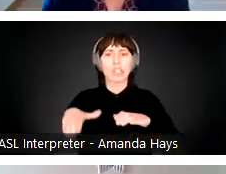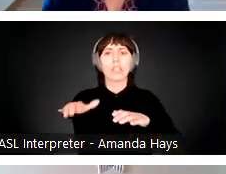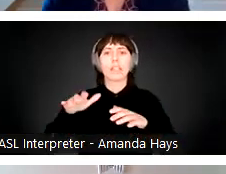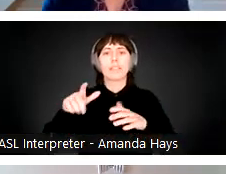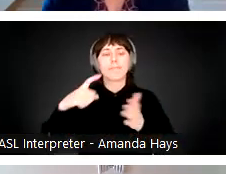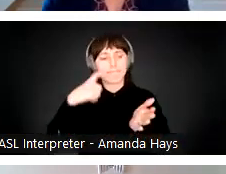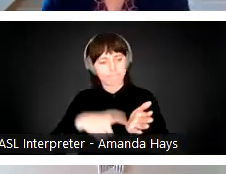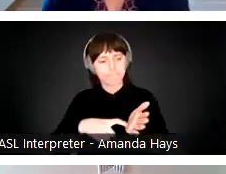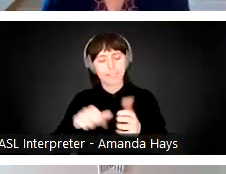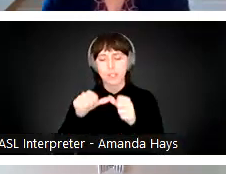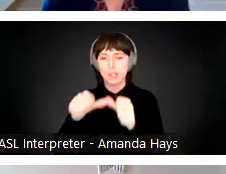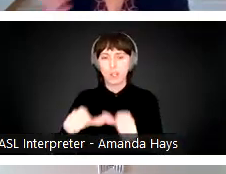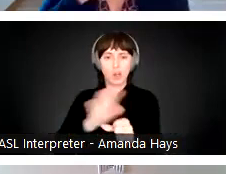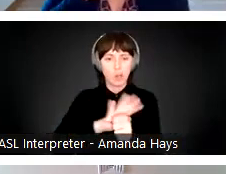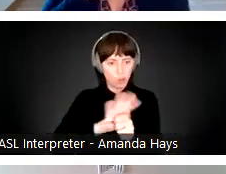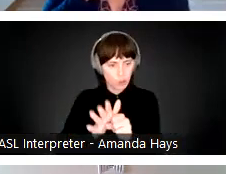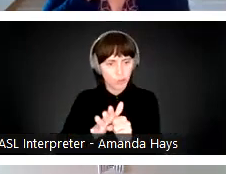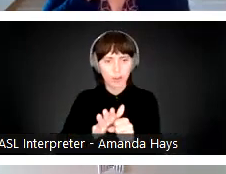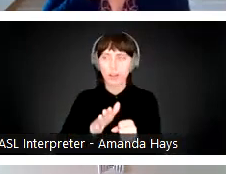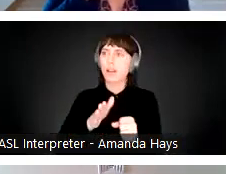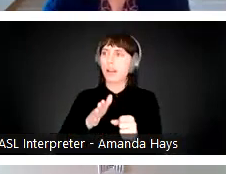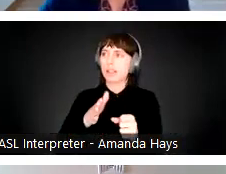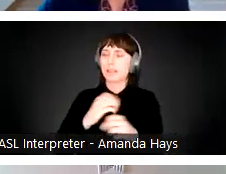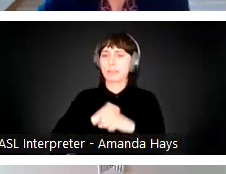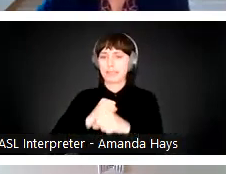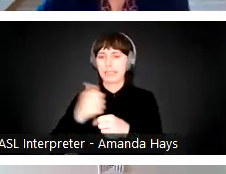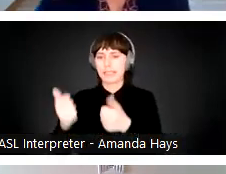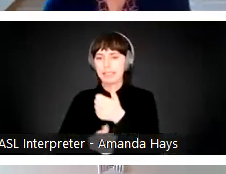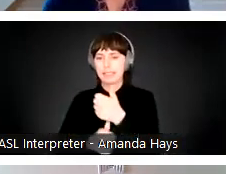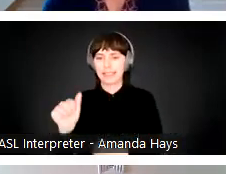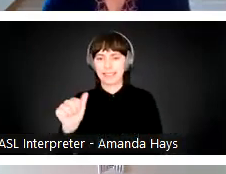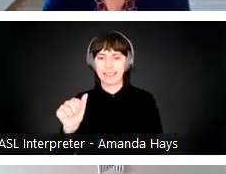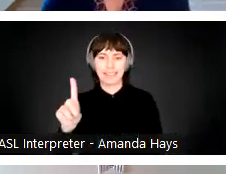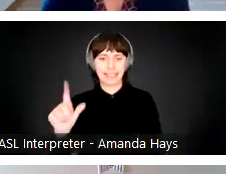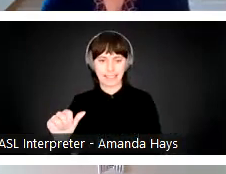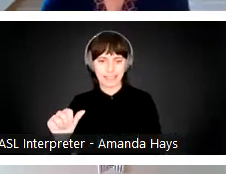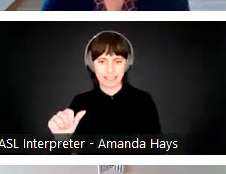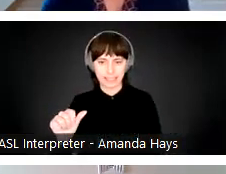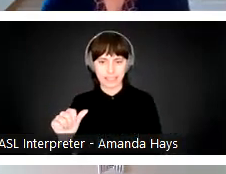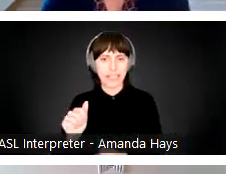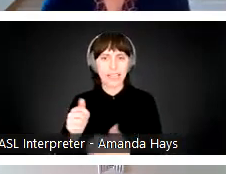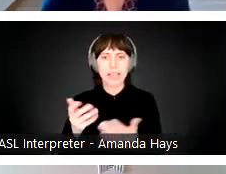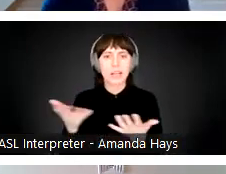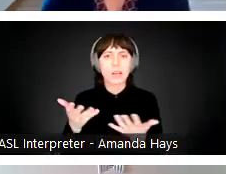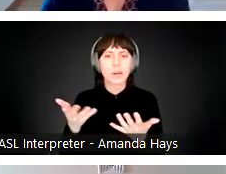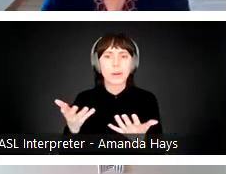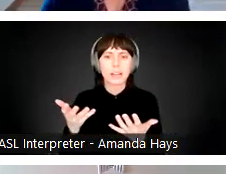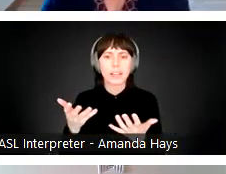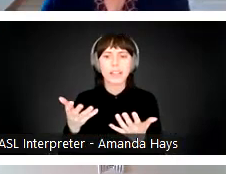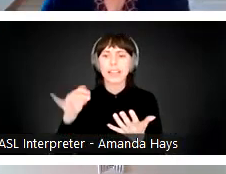condition entitled to protection under the Americans with Disabilities Act? What